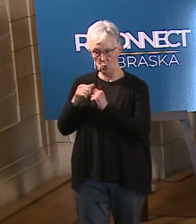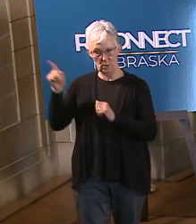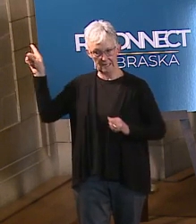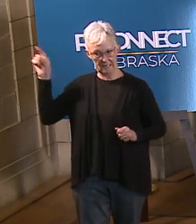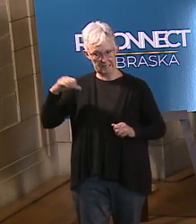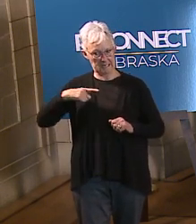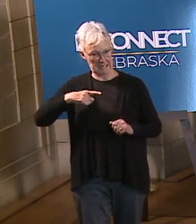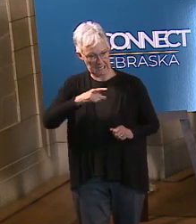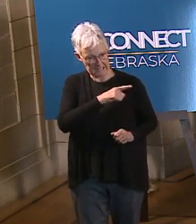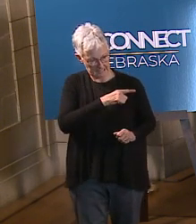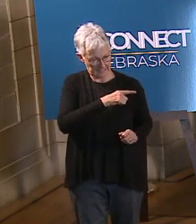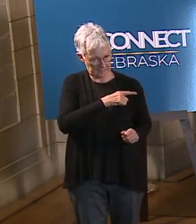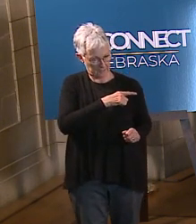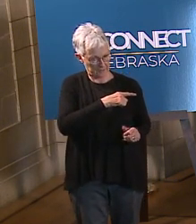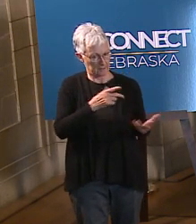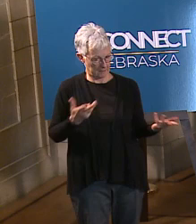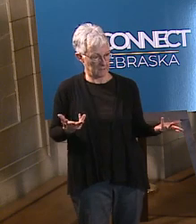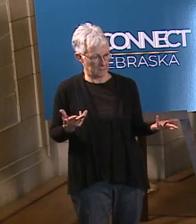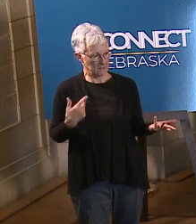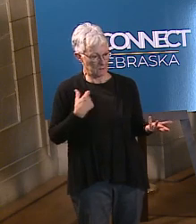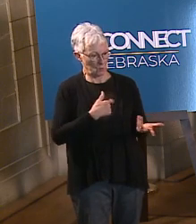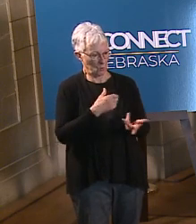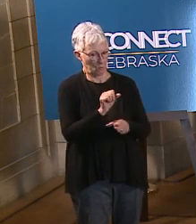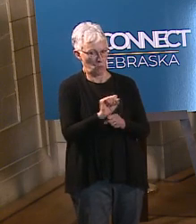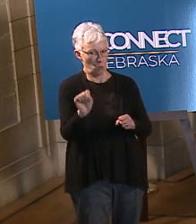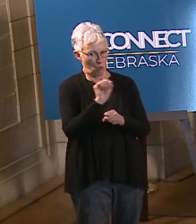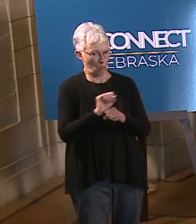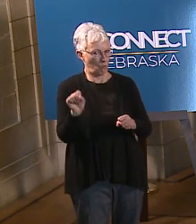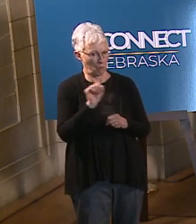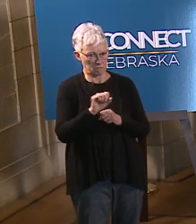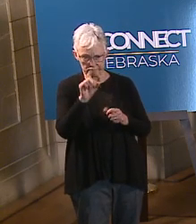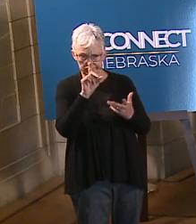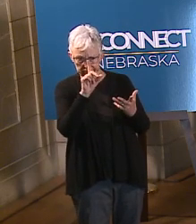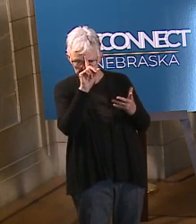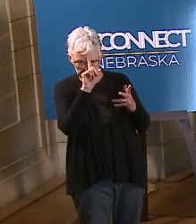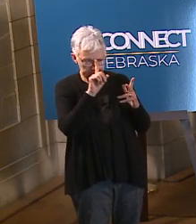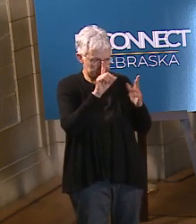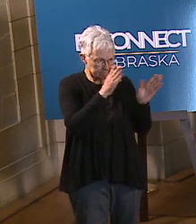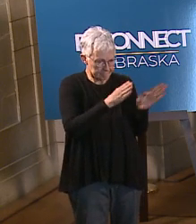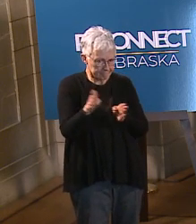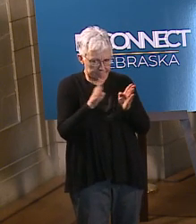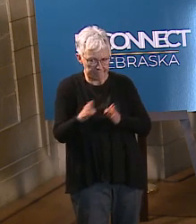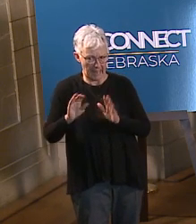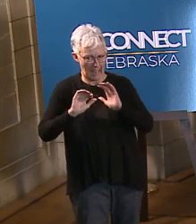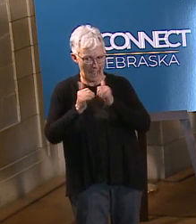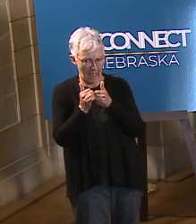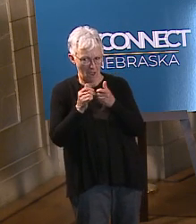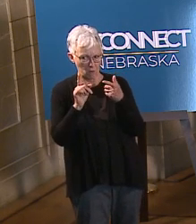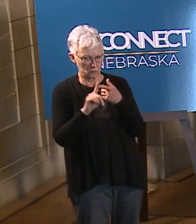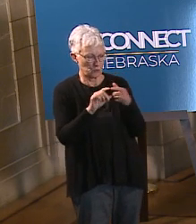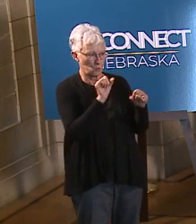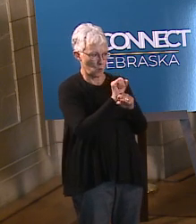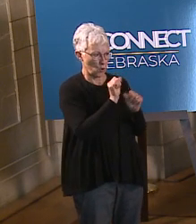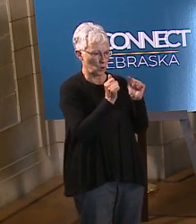SERVICES. AND IN OUR CONVERSATIONS WITH THE LEGISLATURE, AND WE HAVE